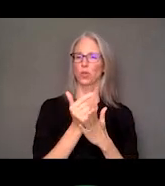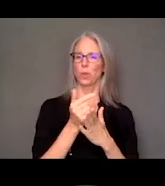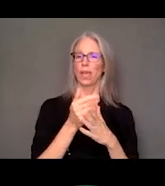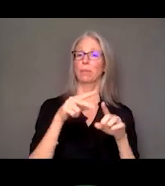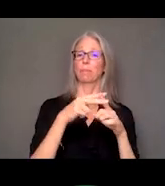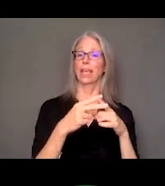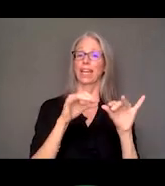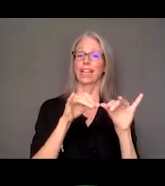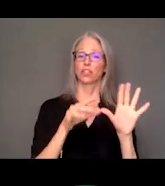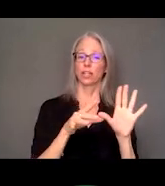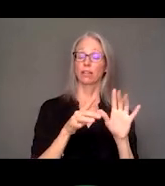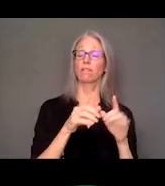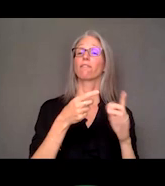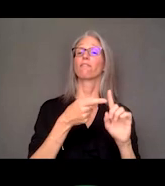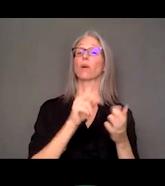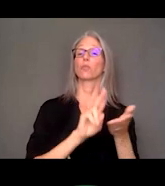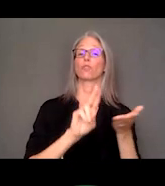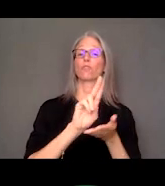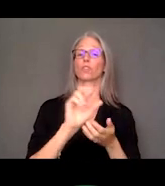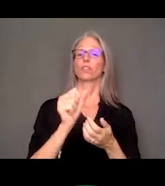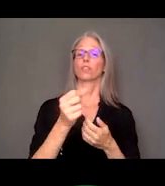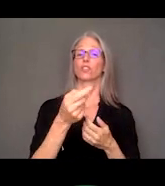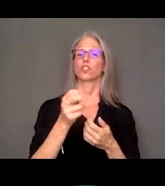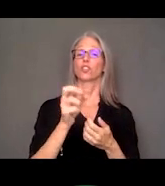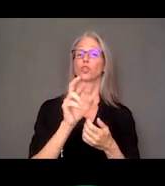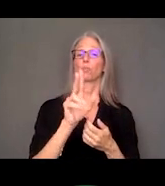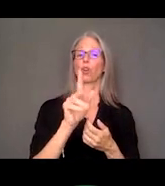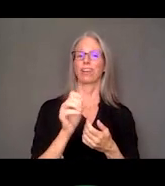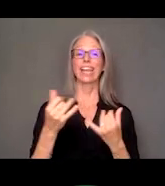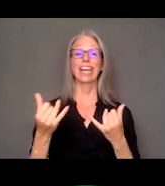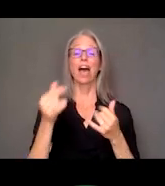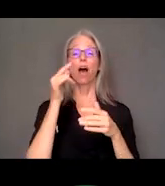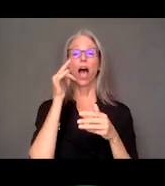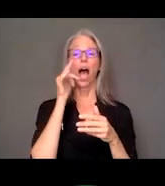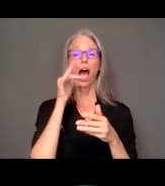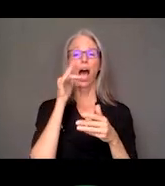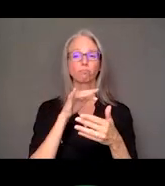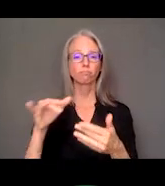I'm currently completing a master's in design at Investee Laval where I'm also a lecturer.